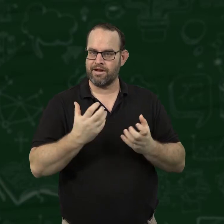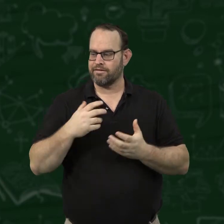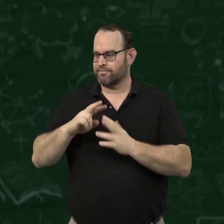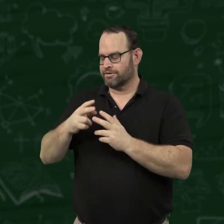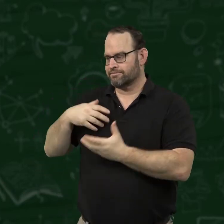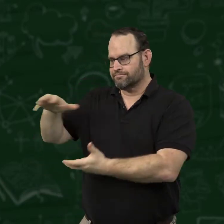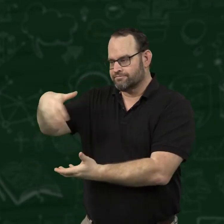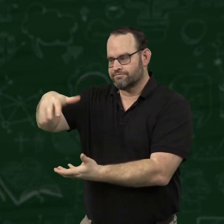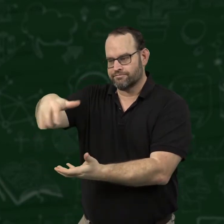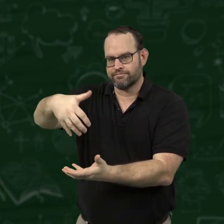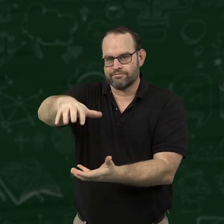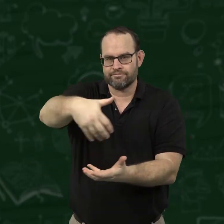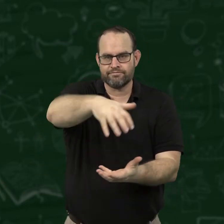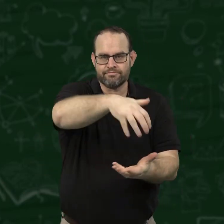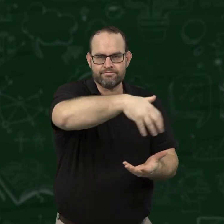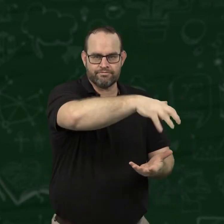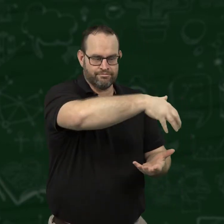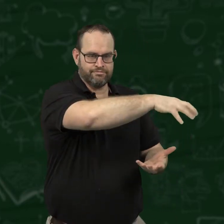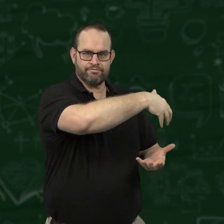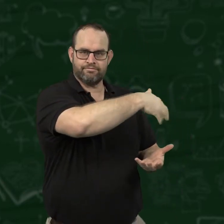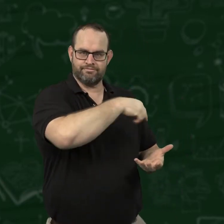Addition would be signed as GATHER/COLLECT.